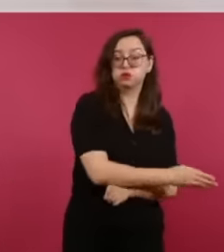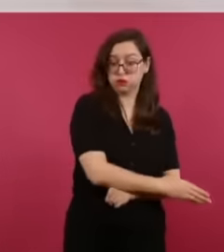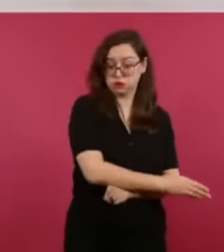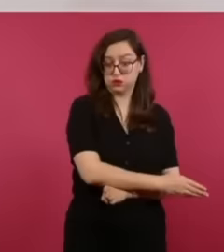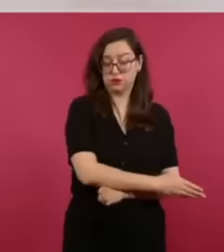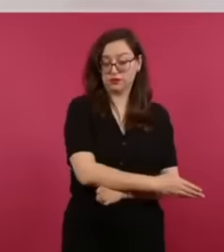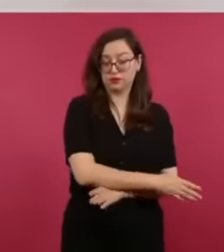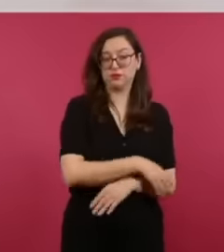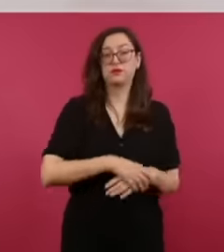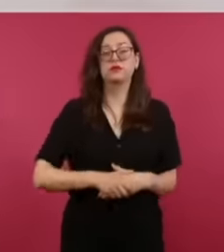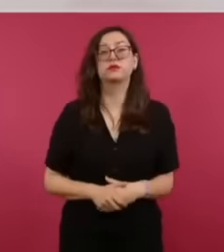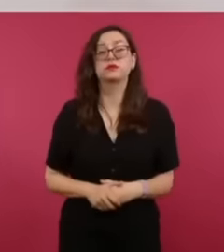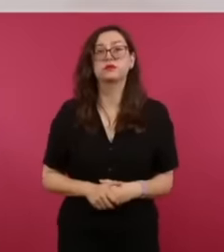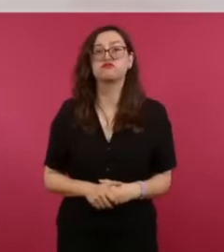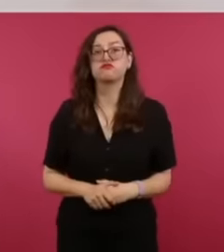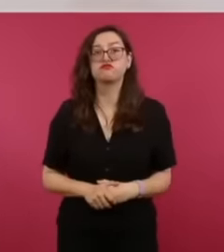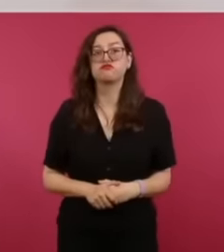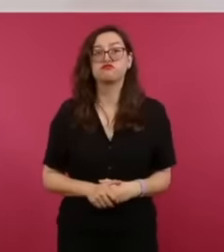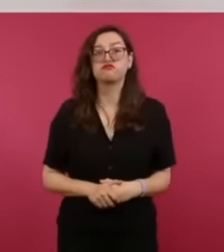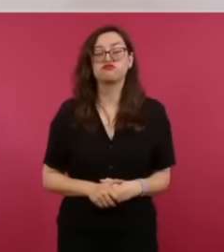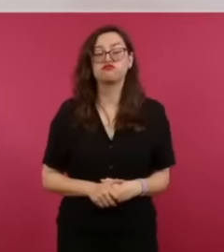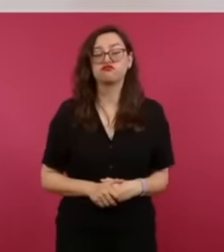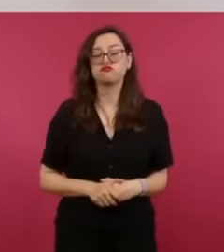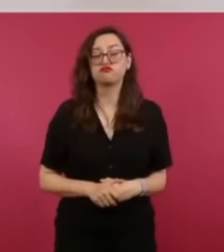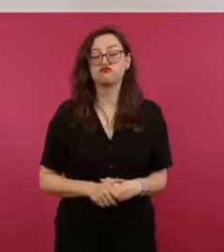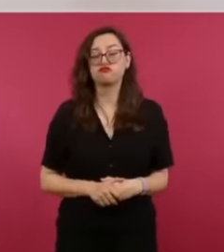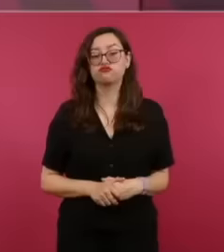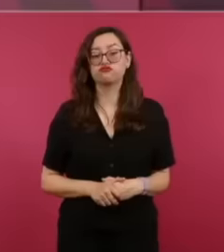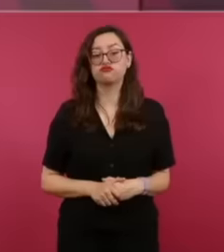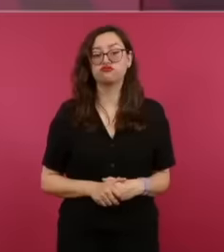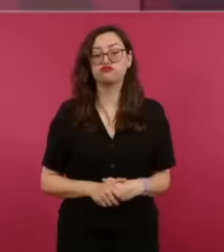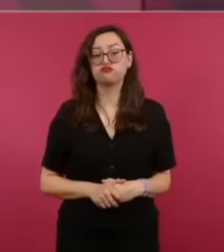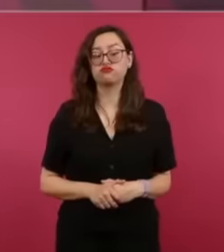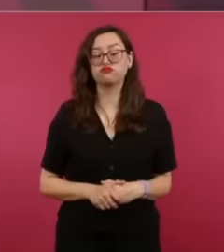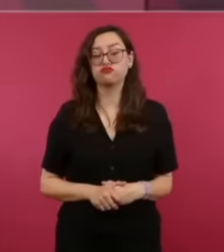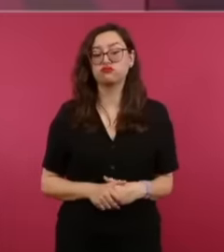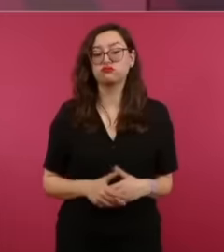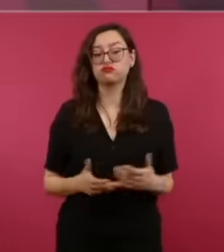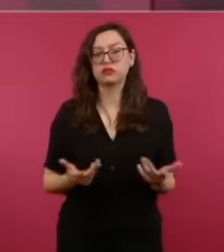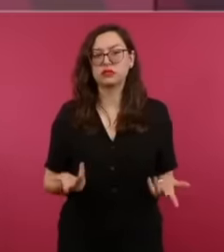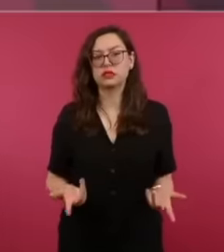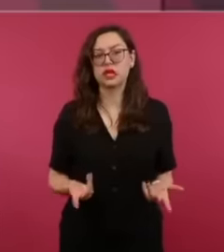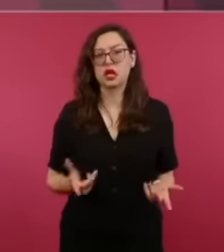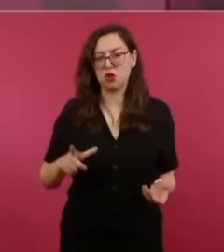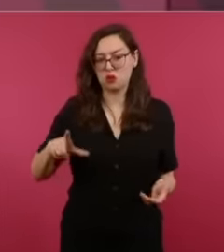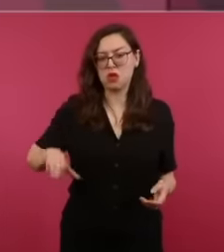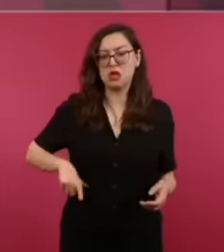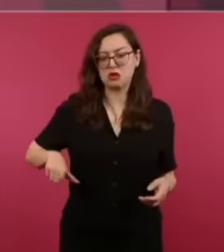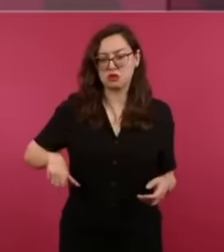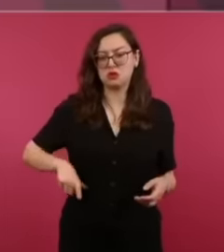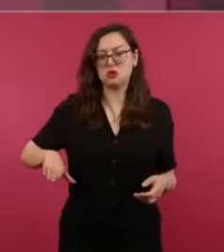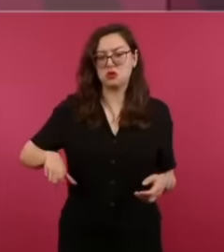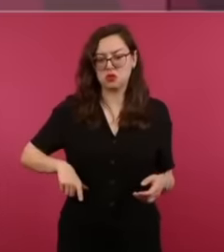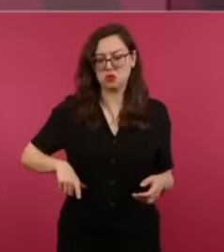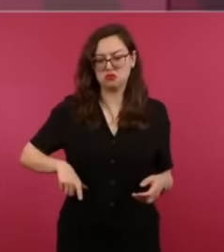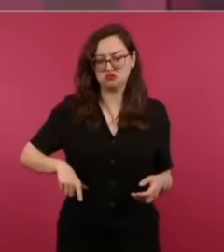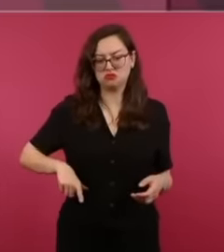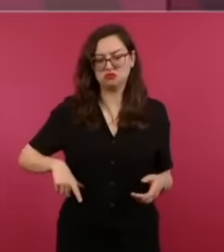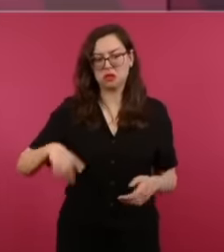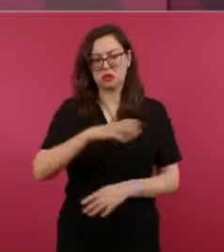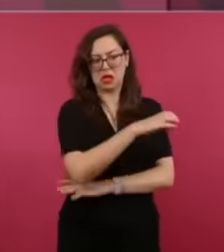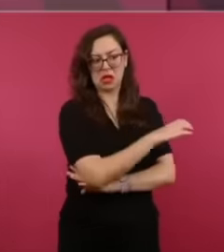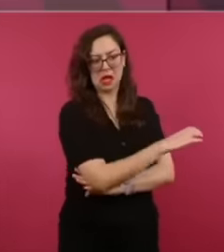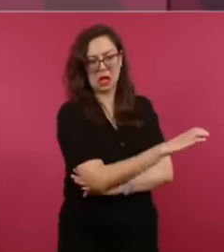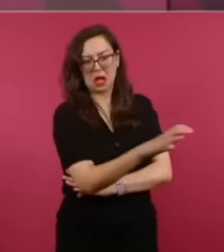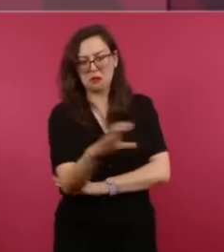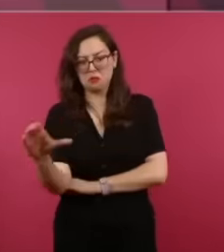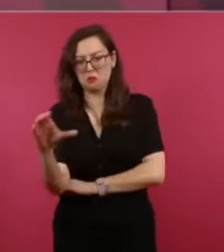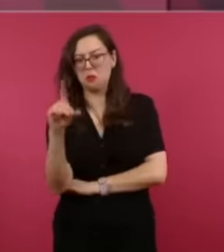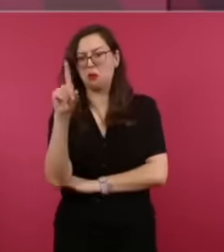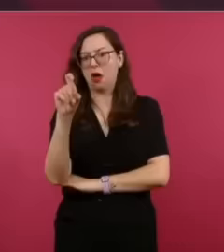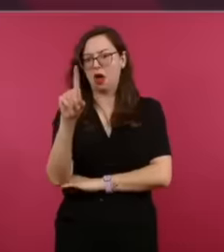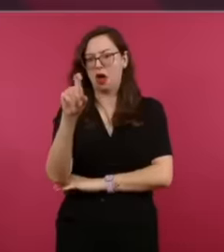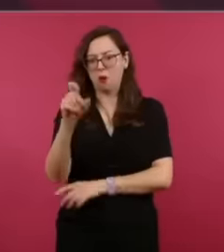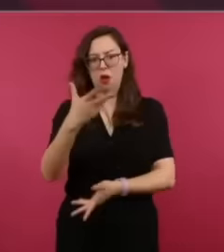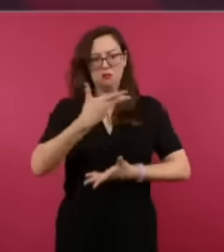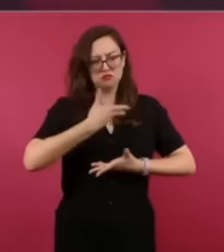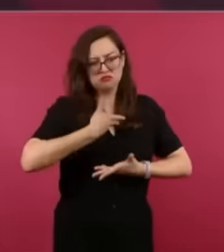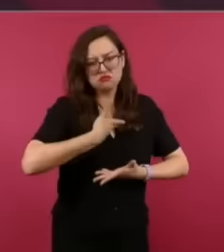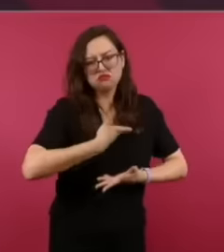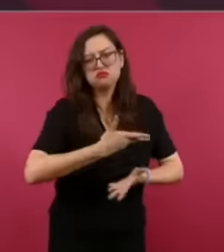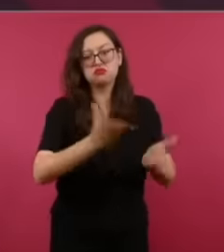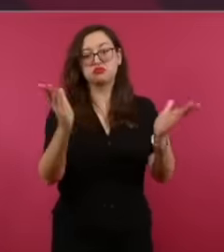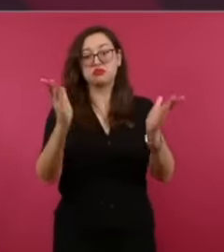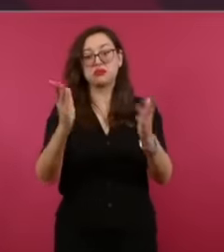did 14,000 hectares of irrigation in six six-year terms 14,000